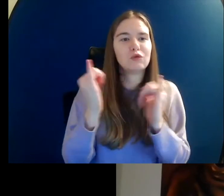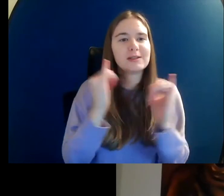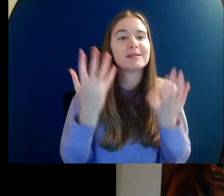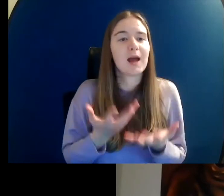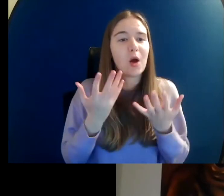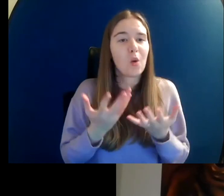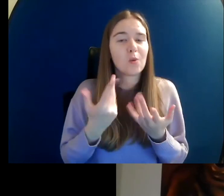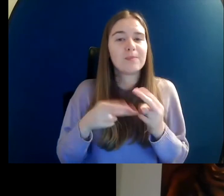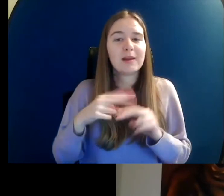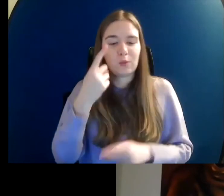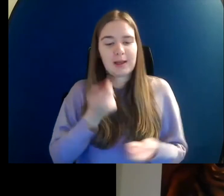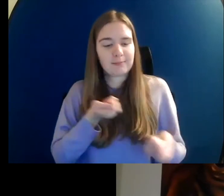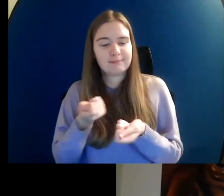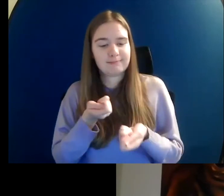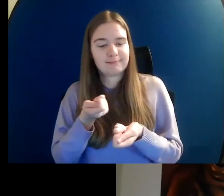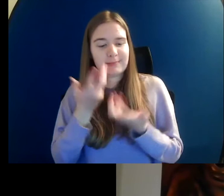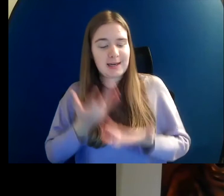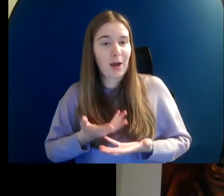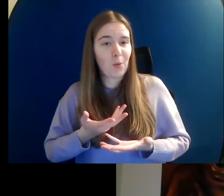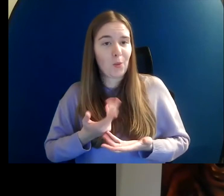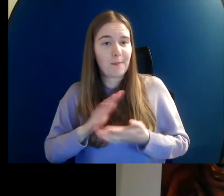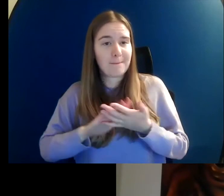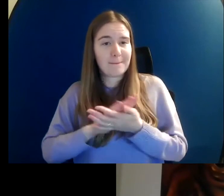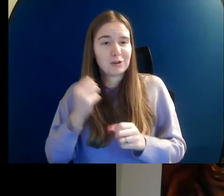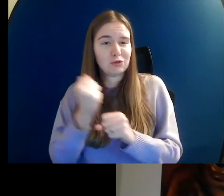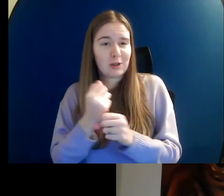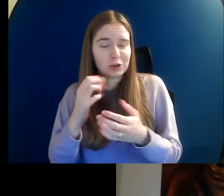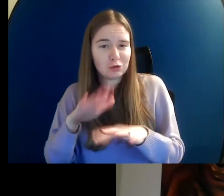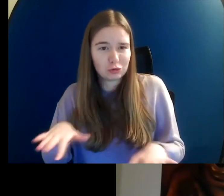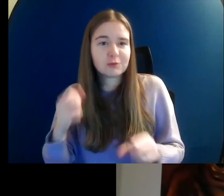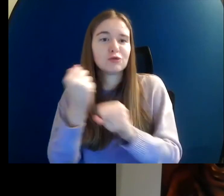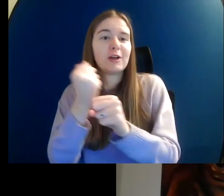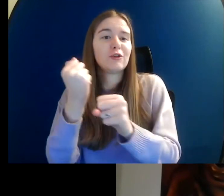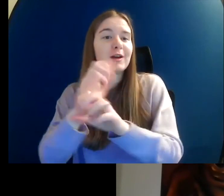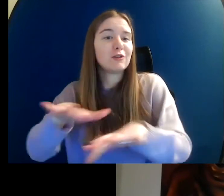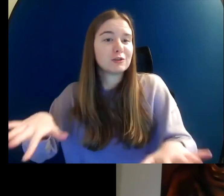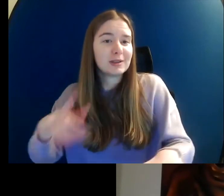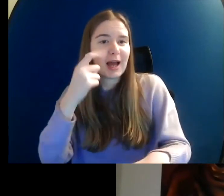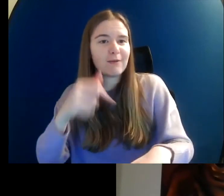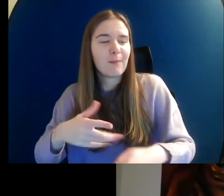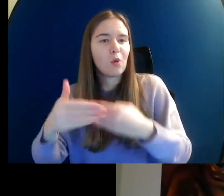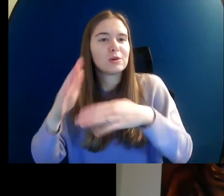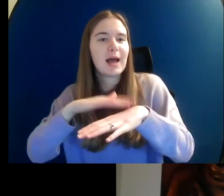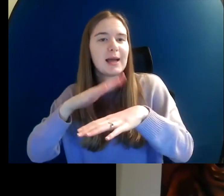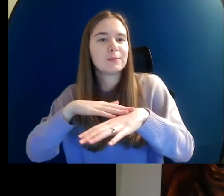it'll give our future children, grandchildren, great-grandchildren a headstart and more time to solve what the past has triggered.